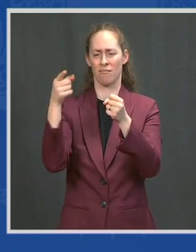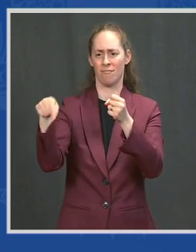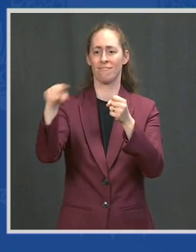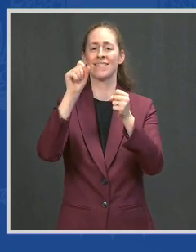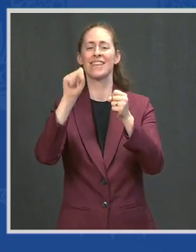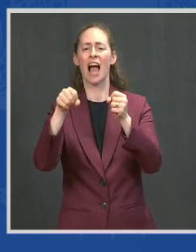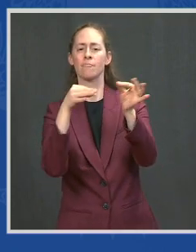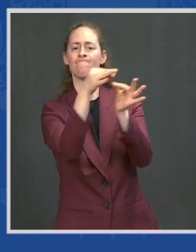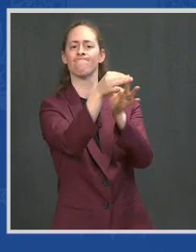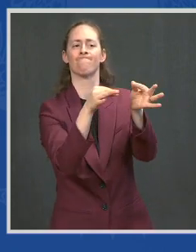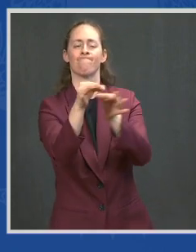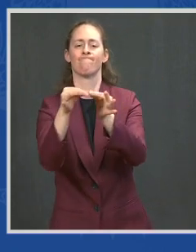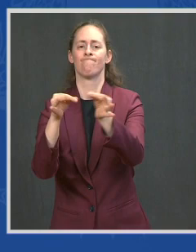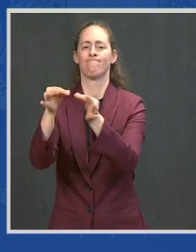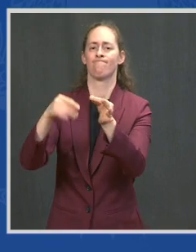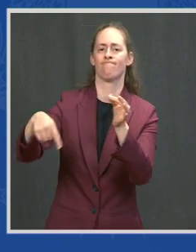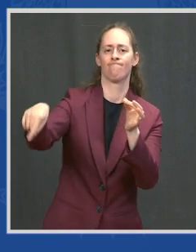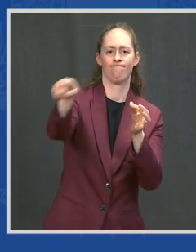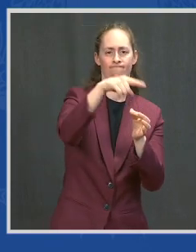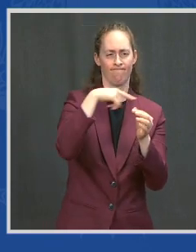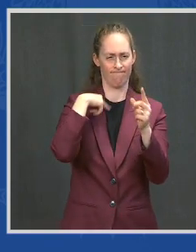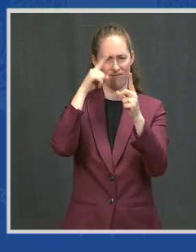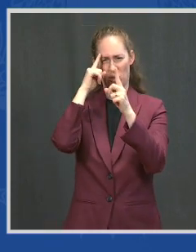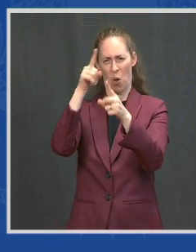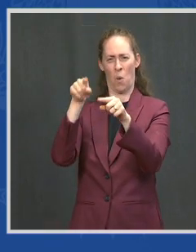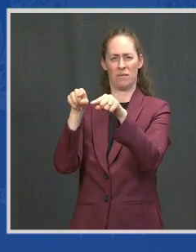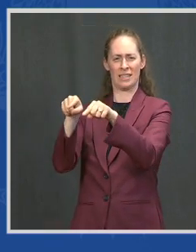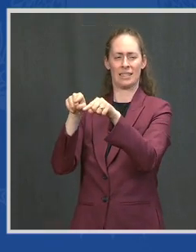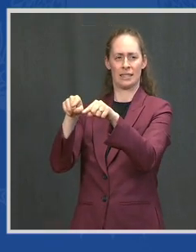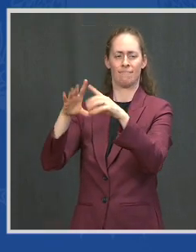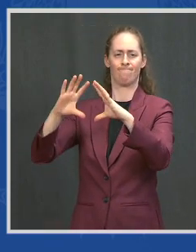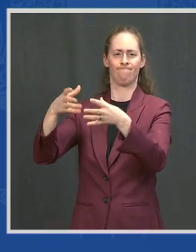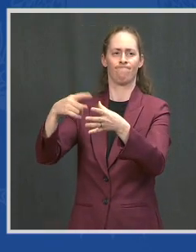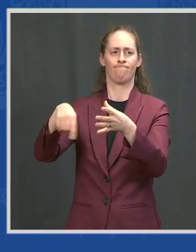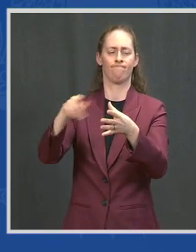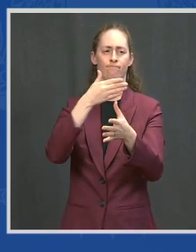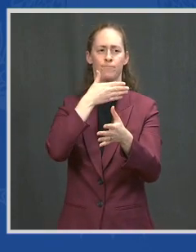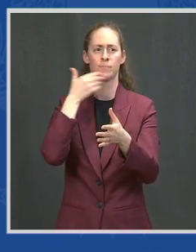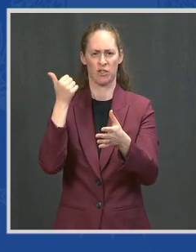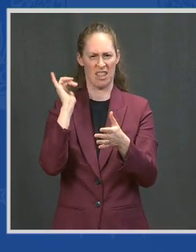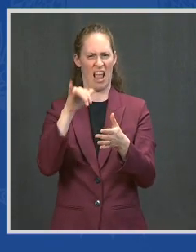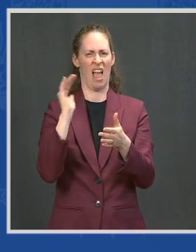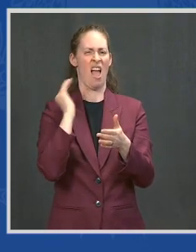100,000 vaccinations in a week at a major site is getting harder and harder.